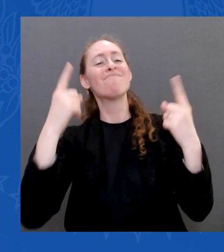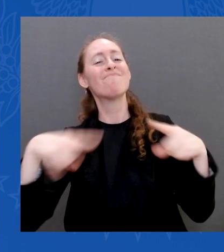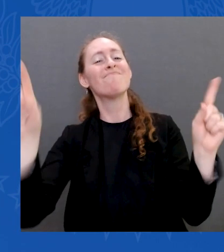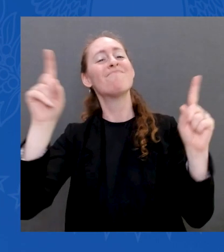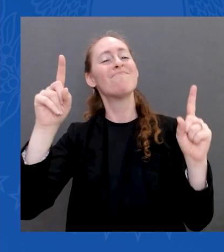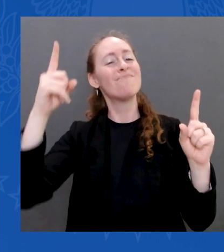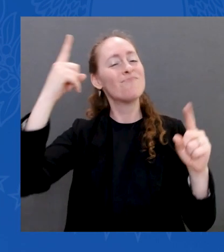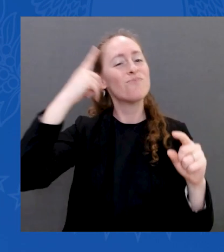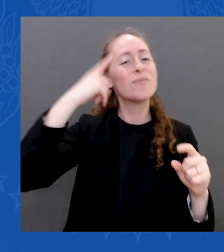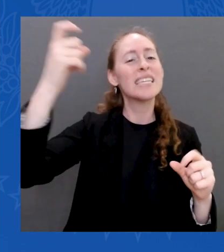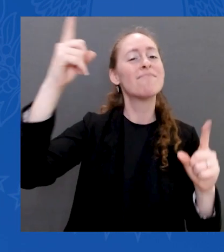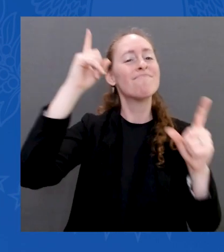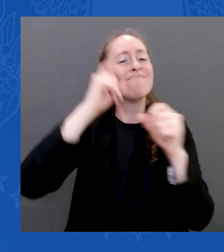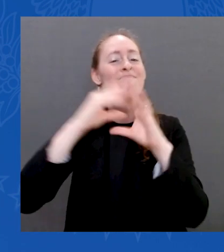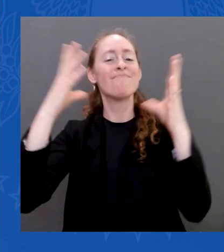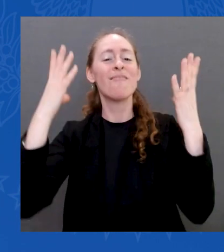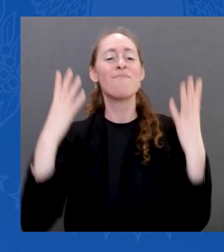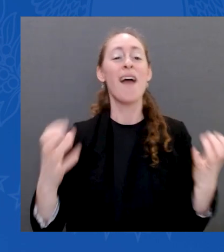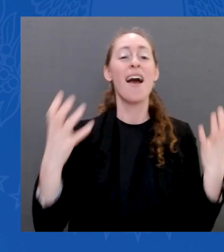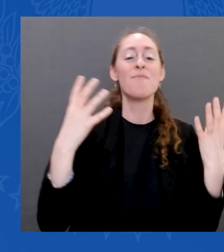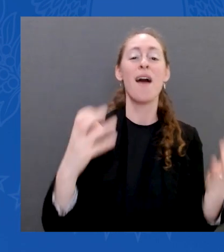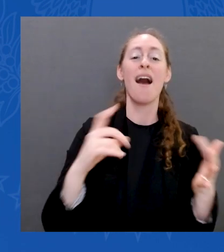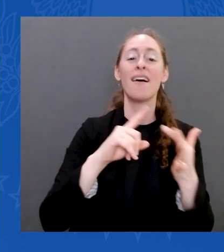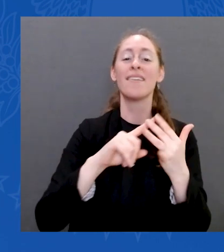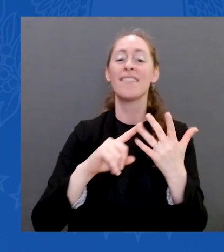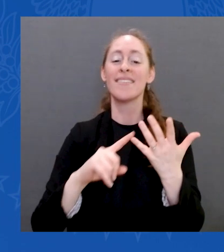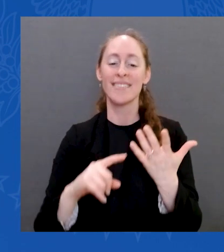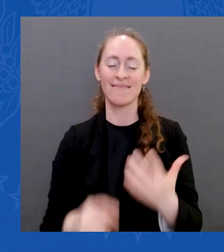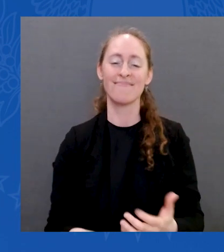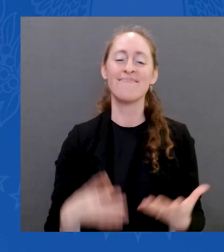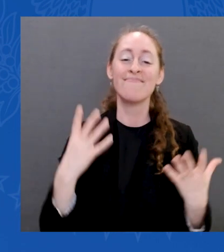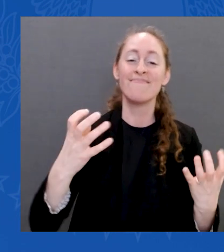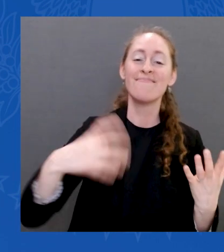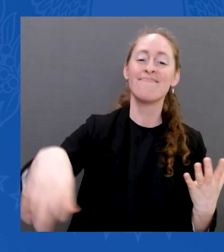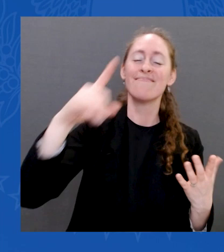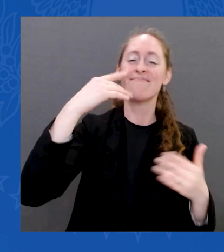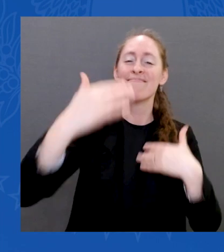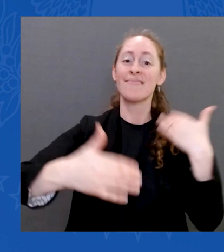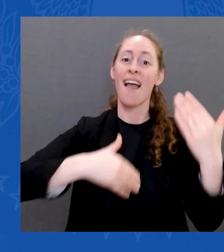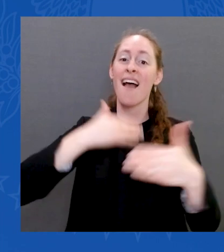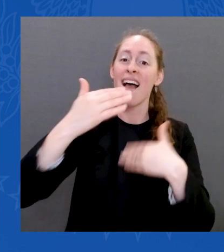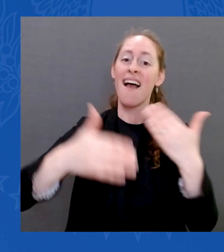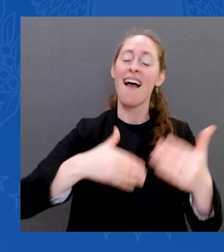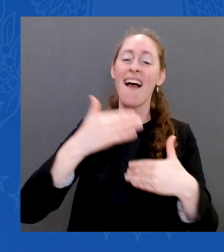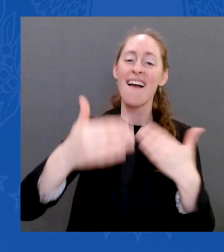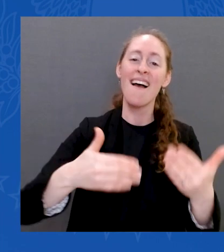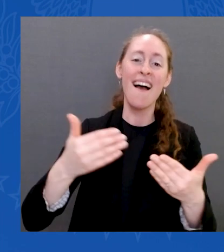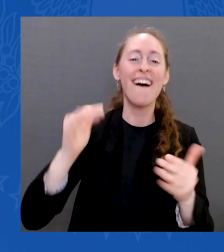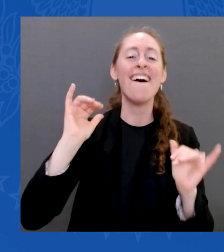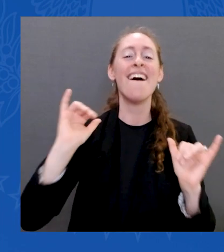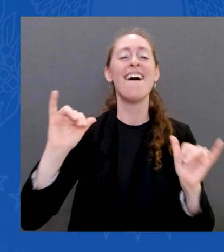they don't even know they have. That's why I made it a priority to get educators vaccinated and re-open our schools quickly.